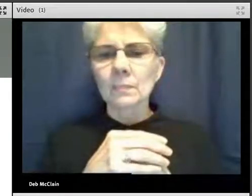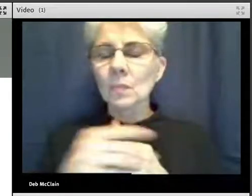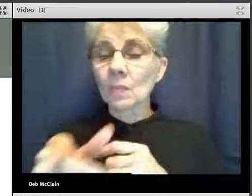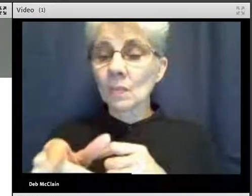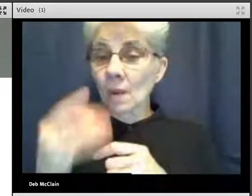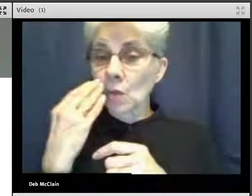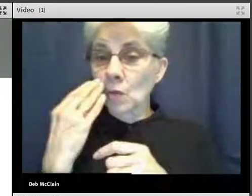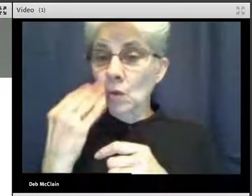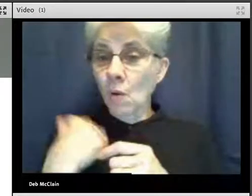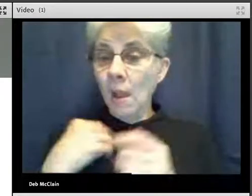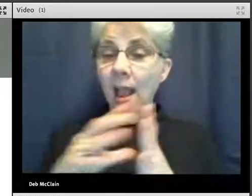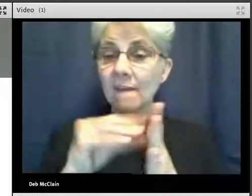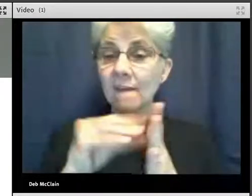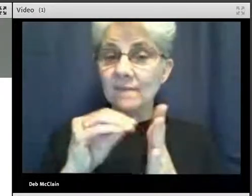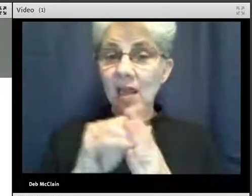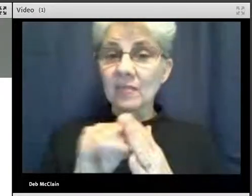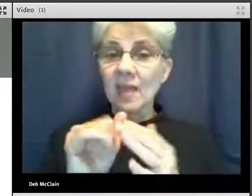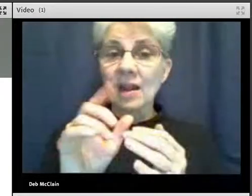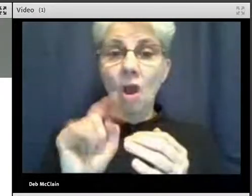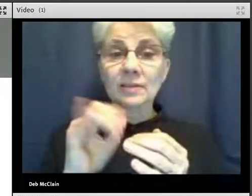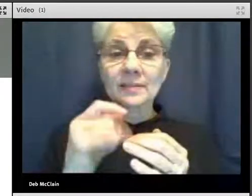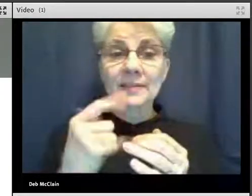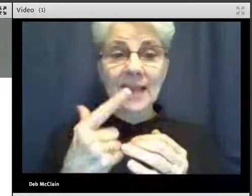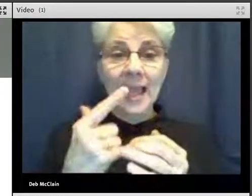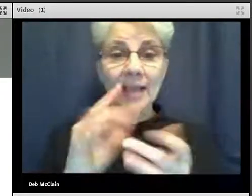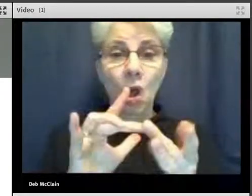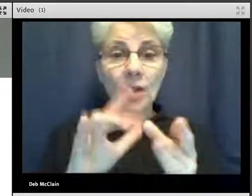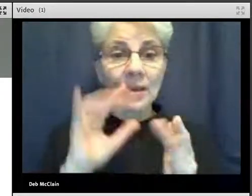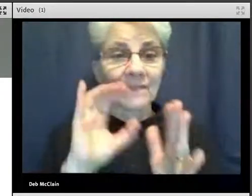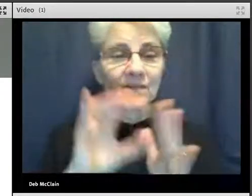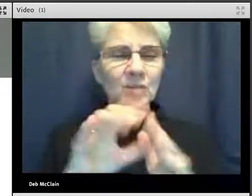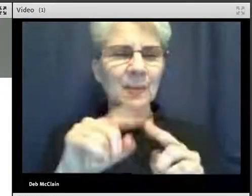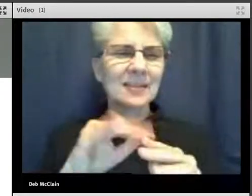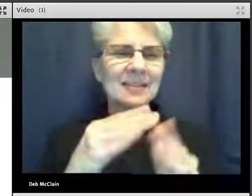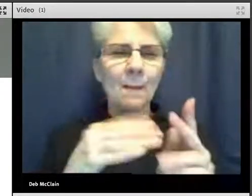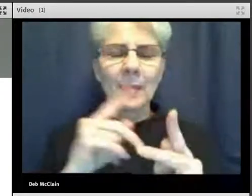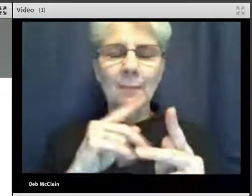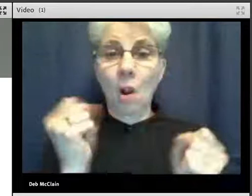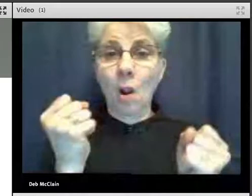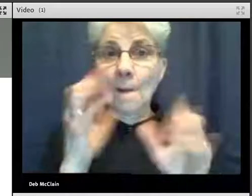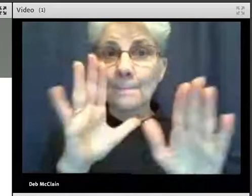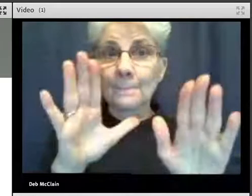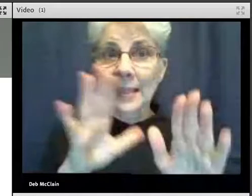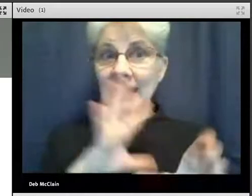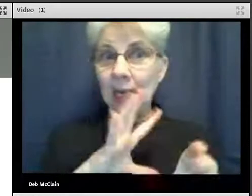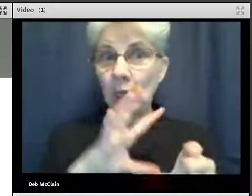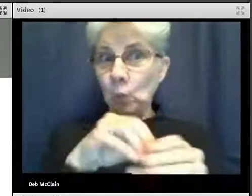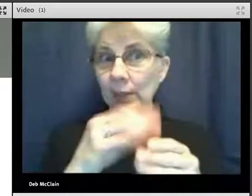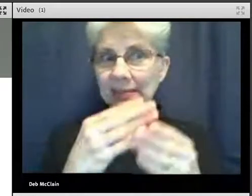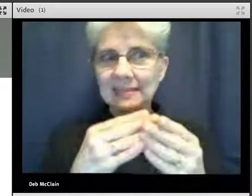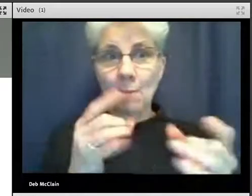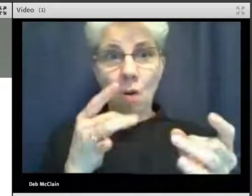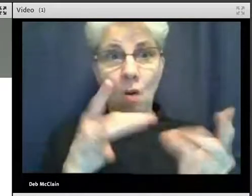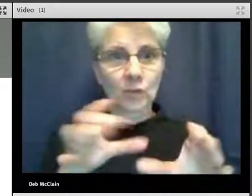Yeah, you know, and I found that the alt-text for online photos, it really depends. Some people are amazing at putting them in there and some people are awful.